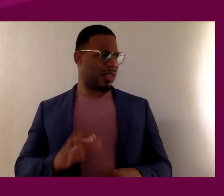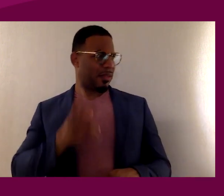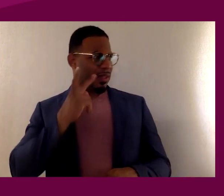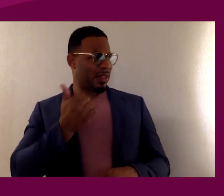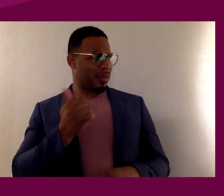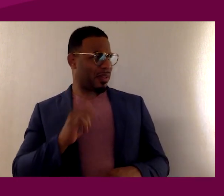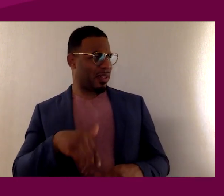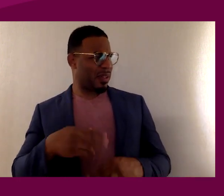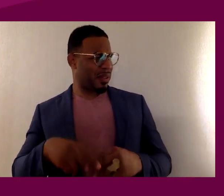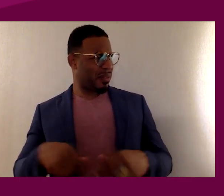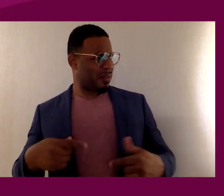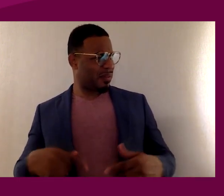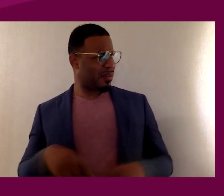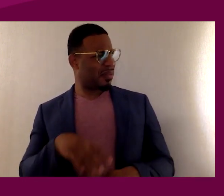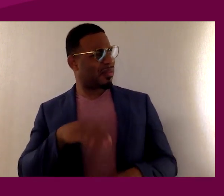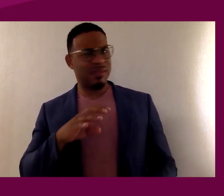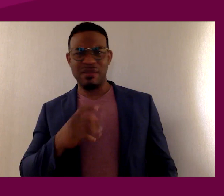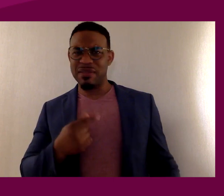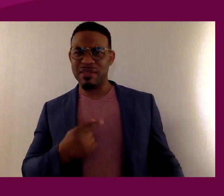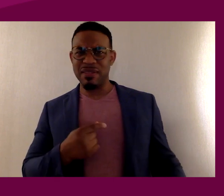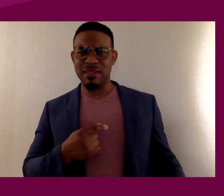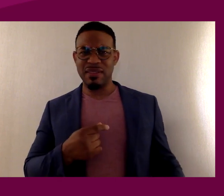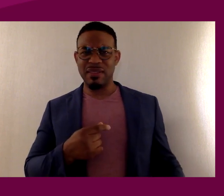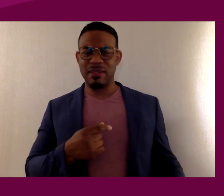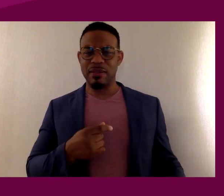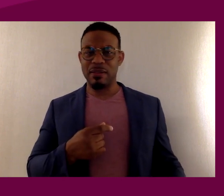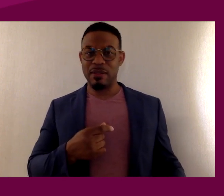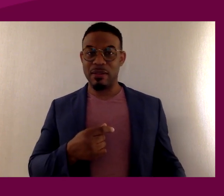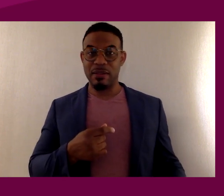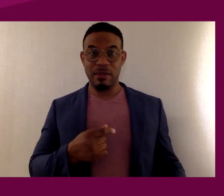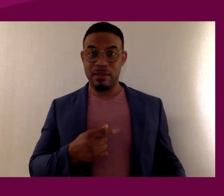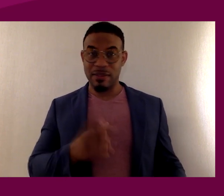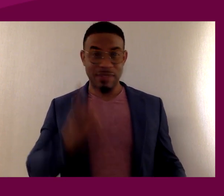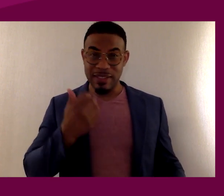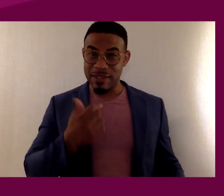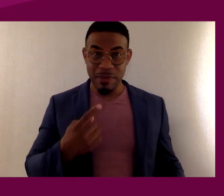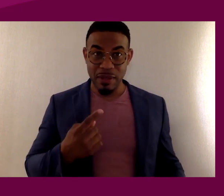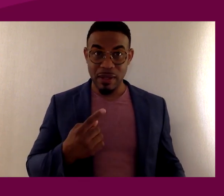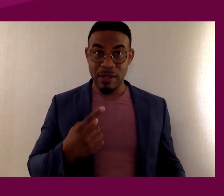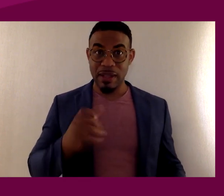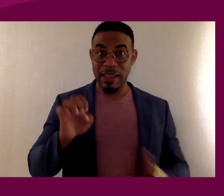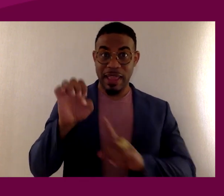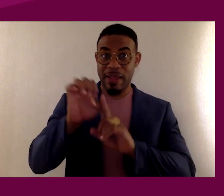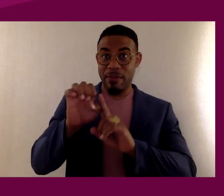out and around and people saying they'd never see anybody in a wheelchair. They hadn't seen